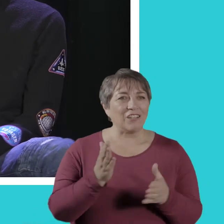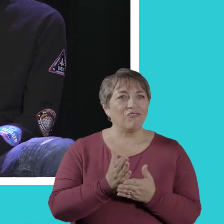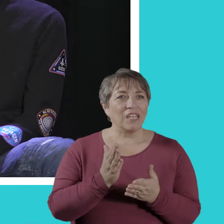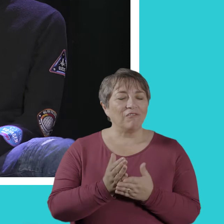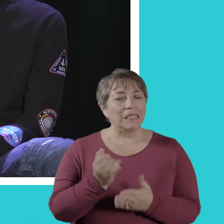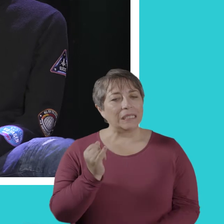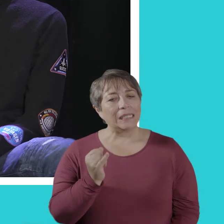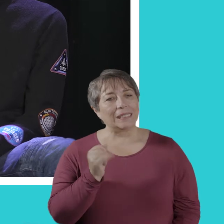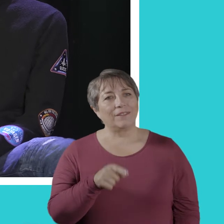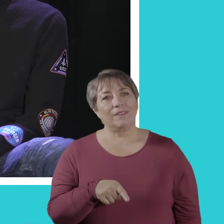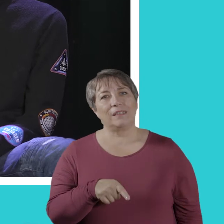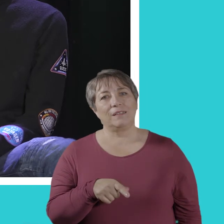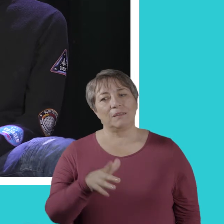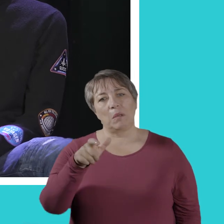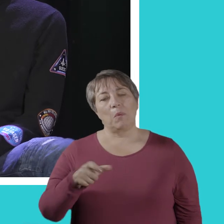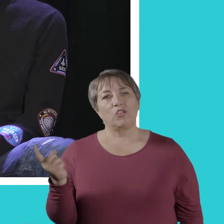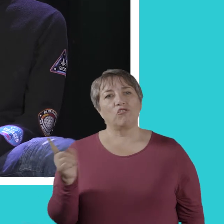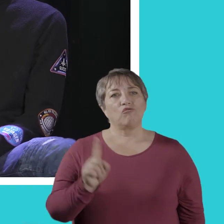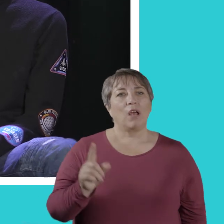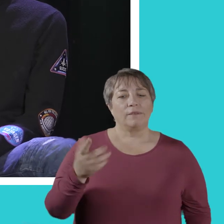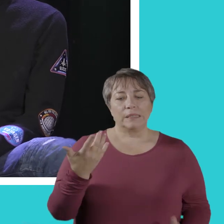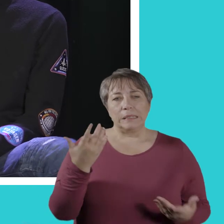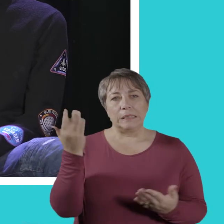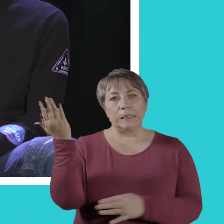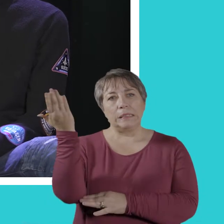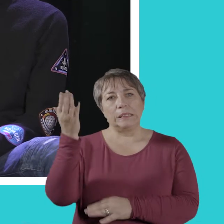someone speak about something with their lived experience and then don't bother like credit